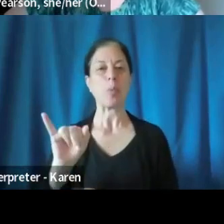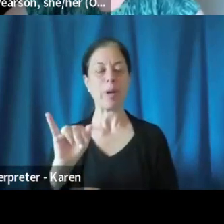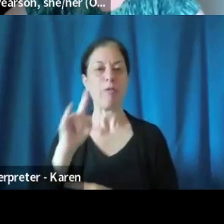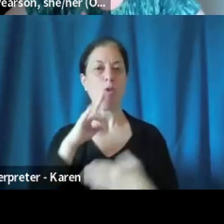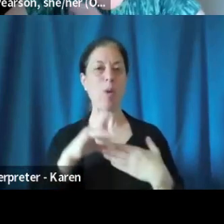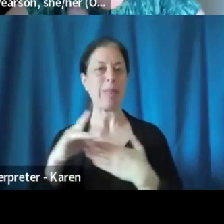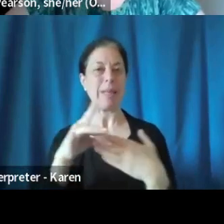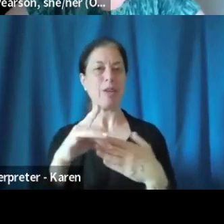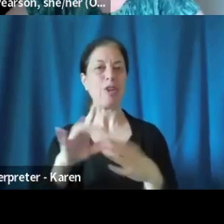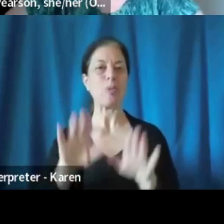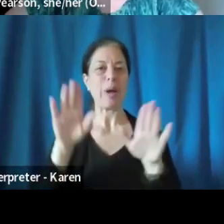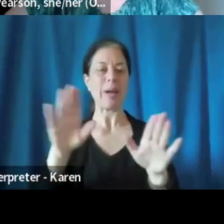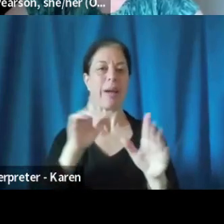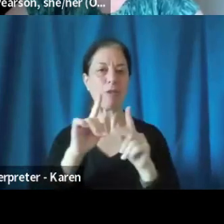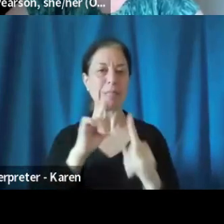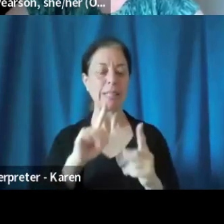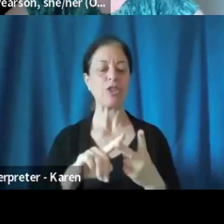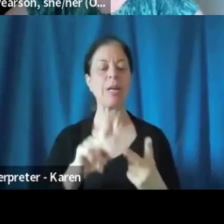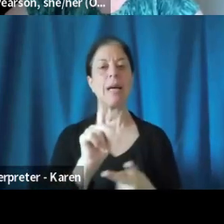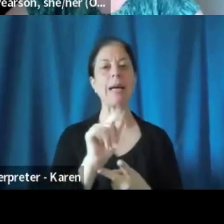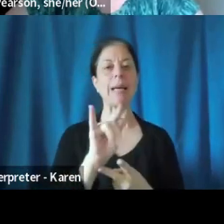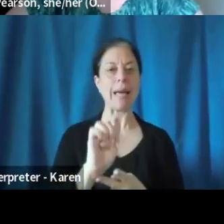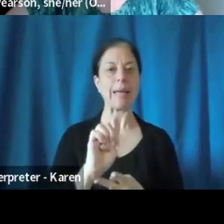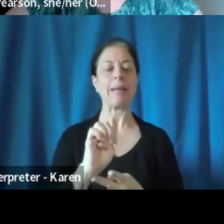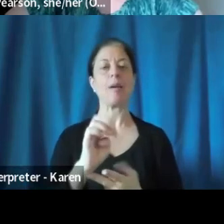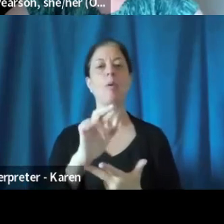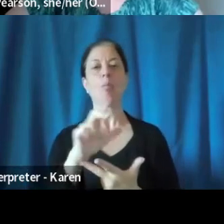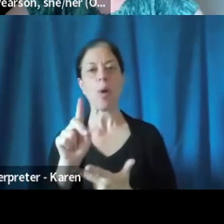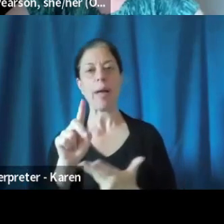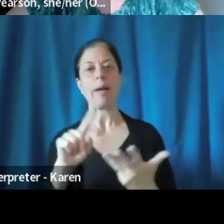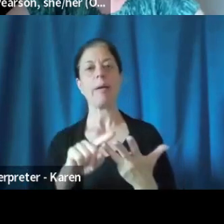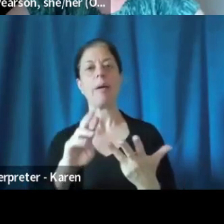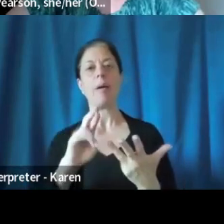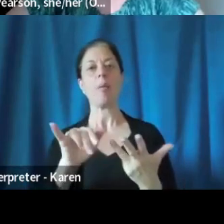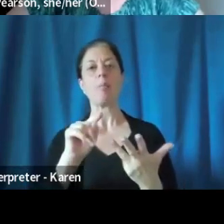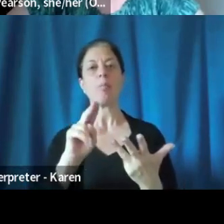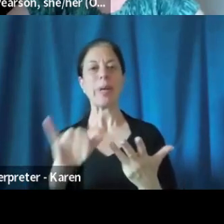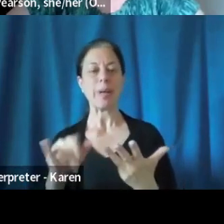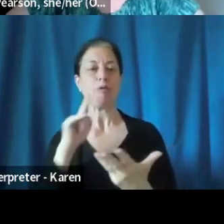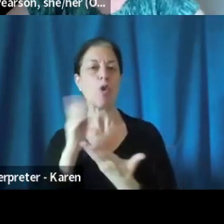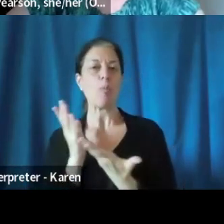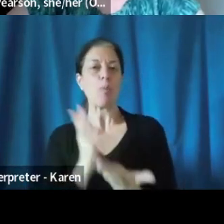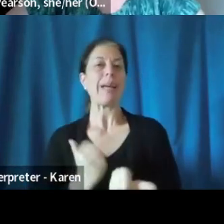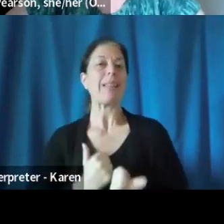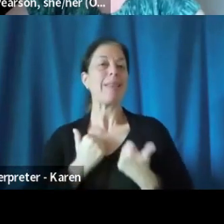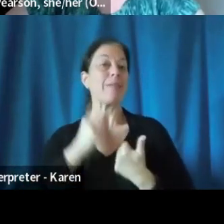Thank you again to our wonderful panelists for Bri for leading us through this great conversation, for Katie and